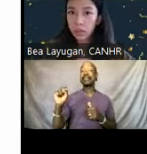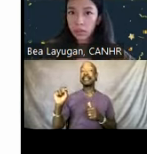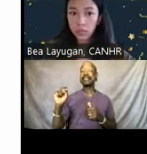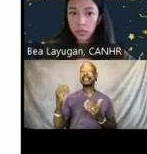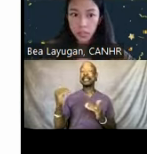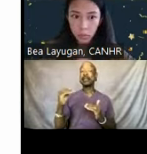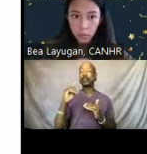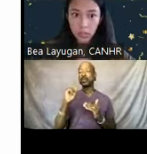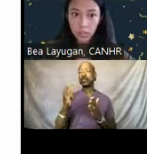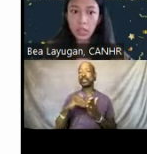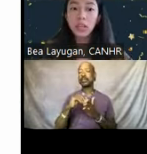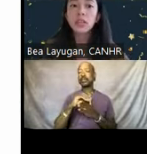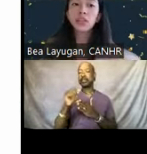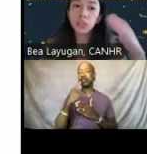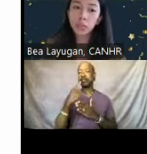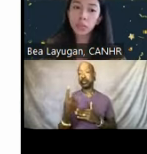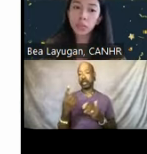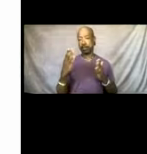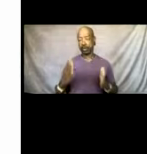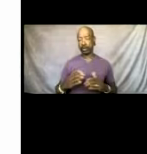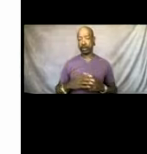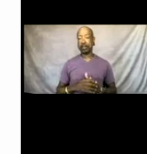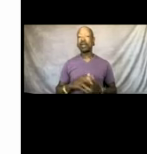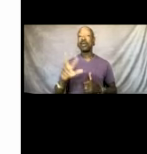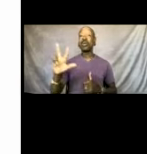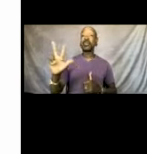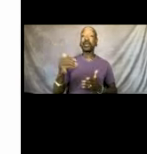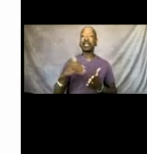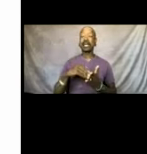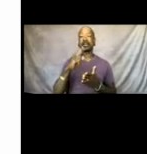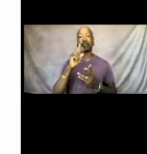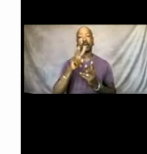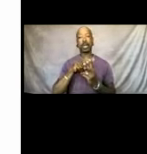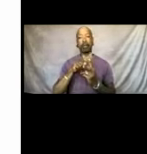entails. So as we said, you know, just a week ago the